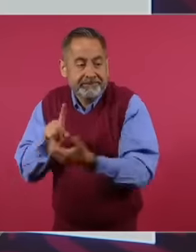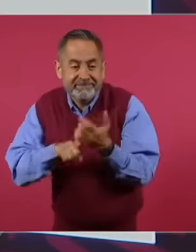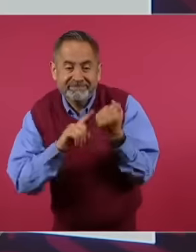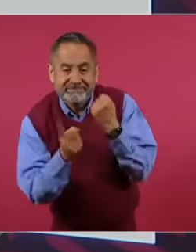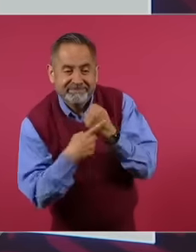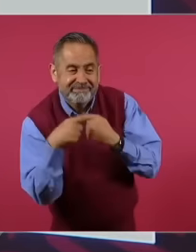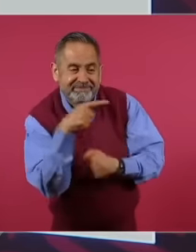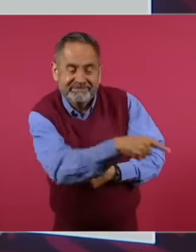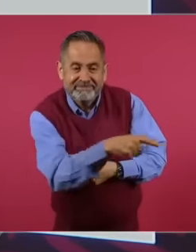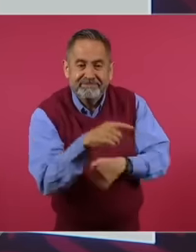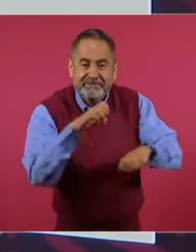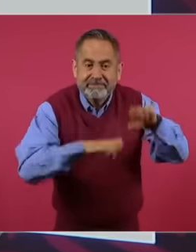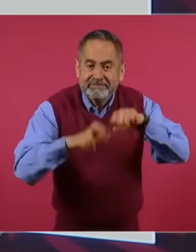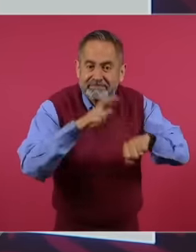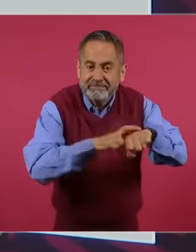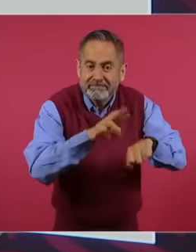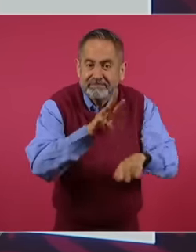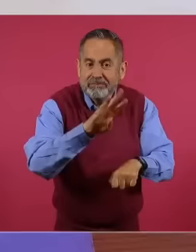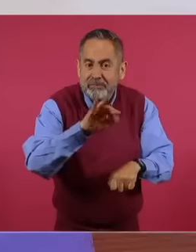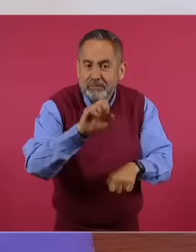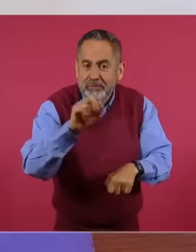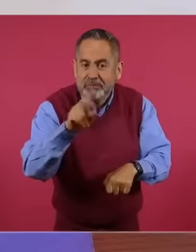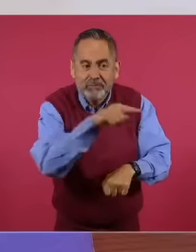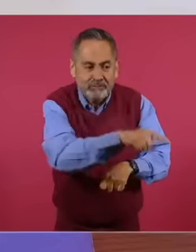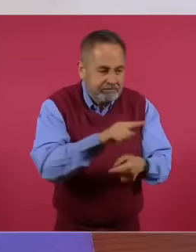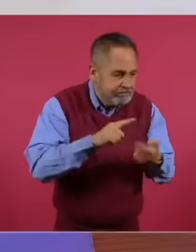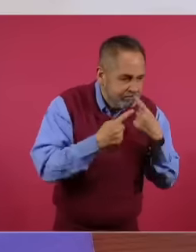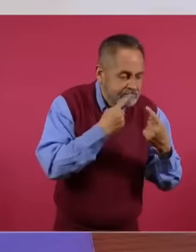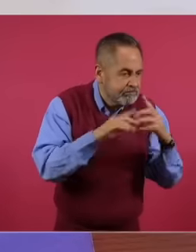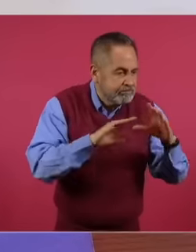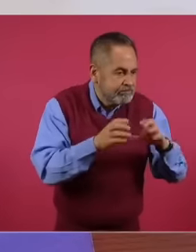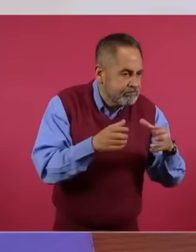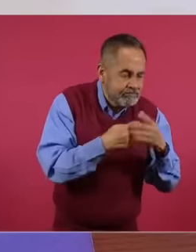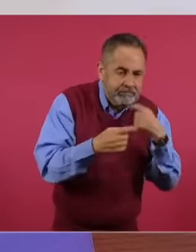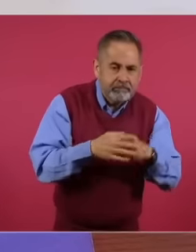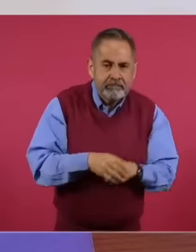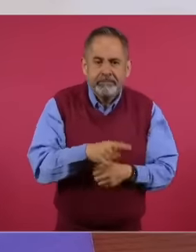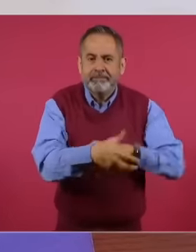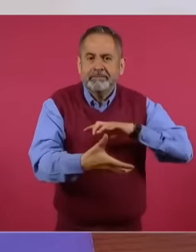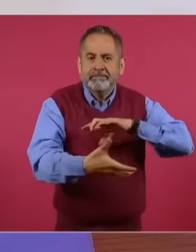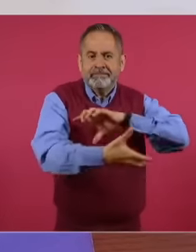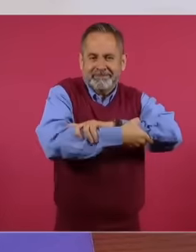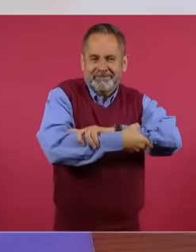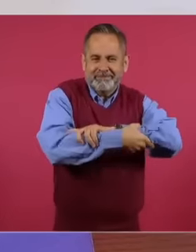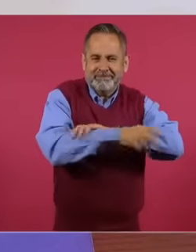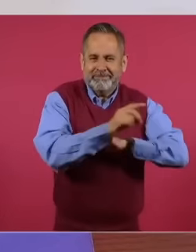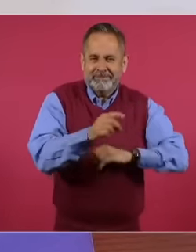apostle of our democracy called the embassy pact there all the traitors gathered